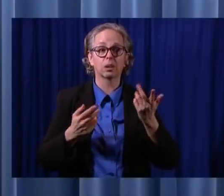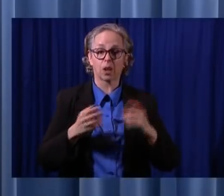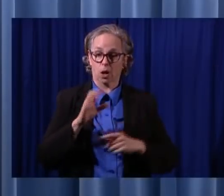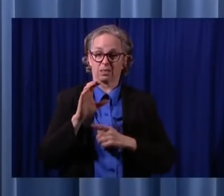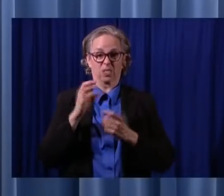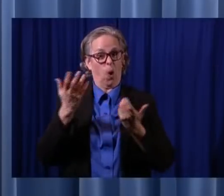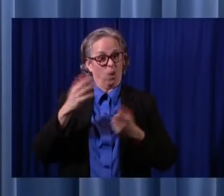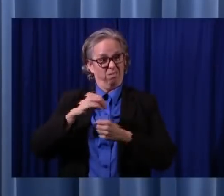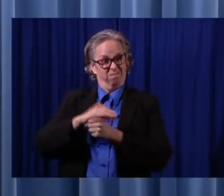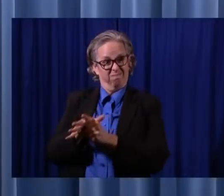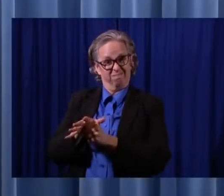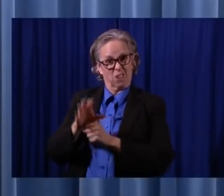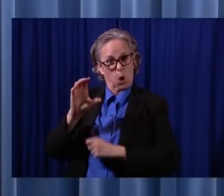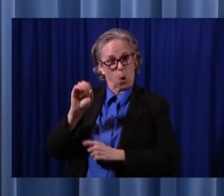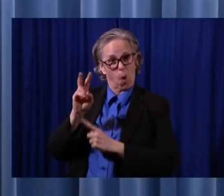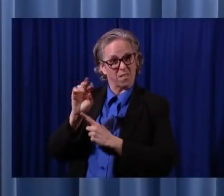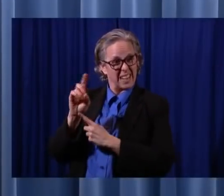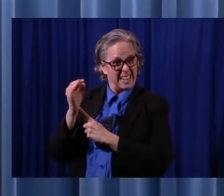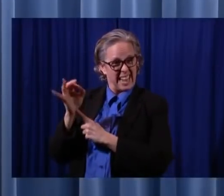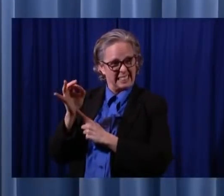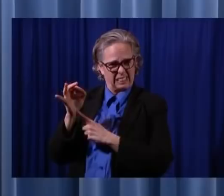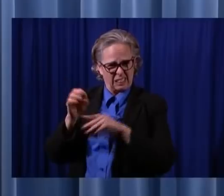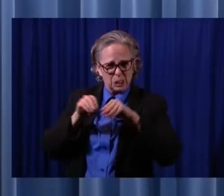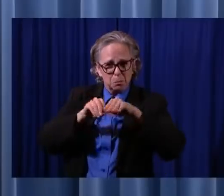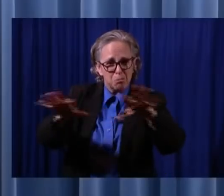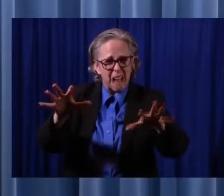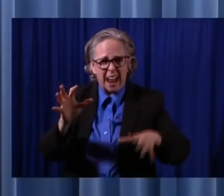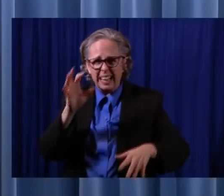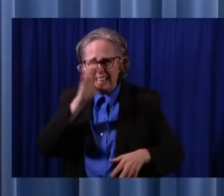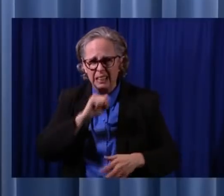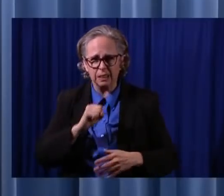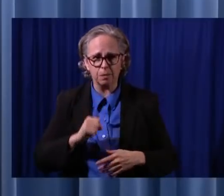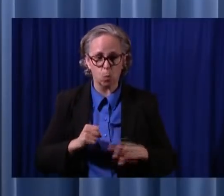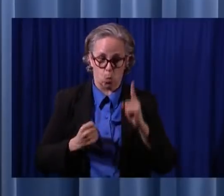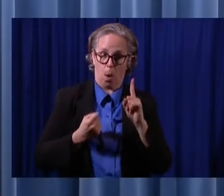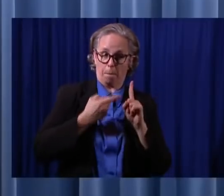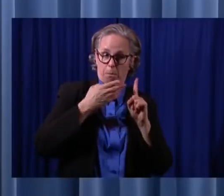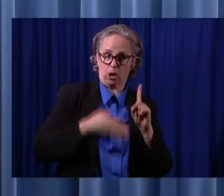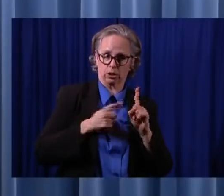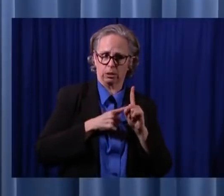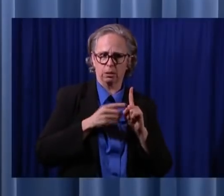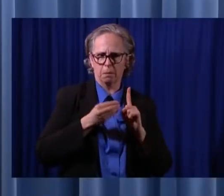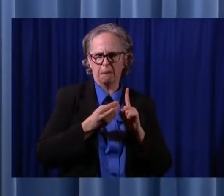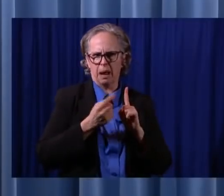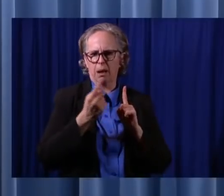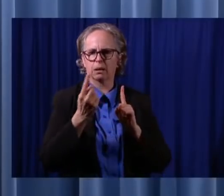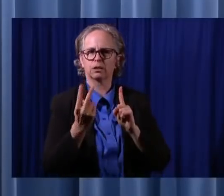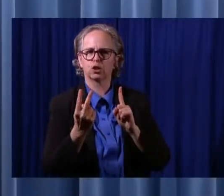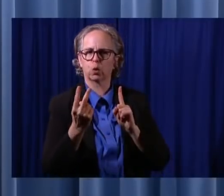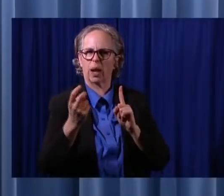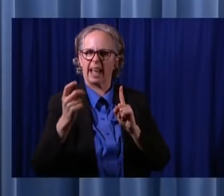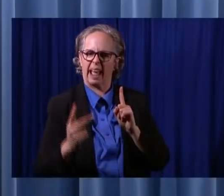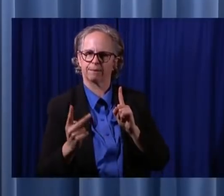OHIO. THE NUMBER IS THE SPEED AT WHICH CORONAVIRUS IS SPREADING FROM ONE PERSON TO ANOTHER AND WITHOUT ANY